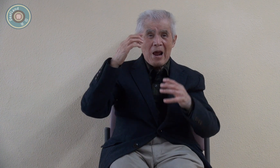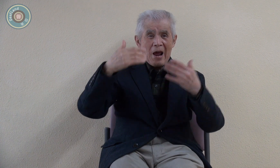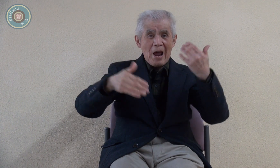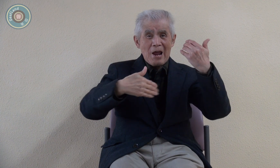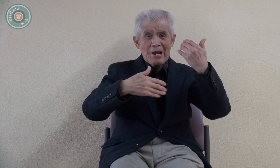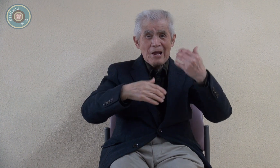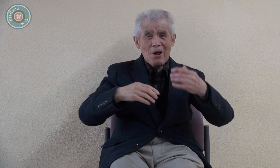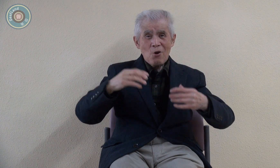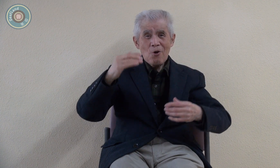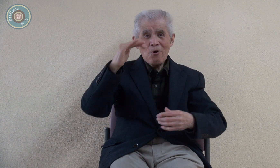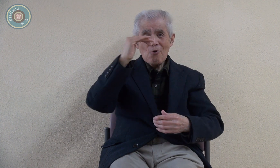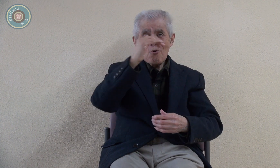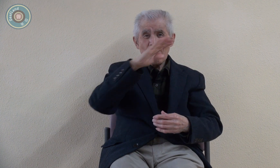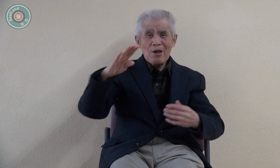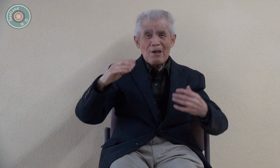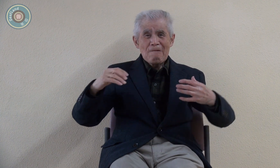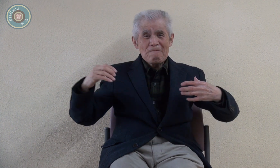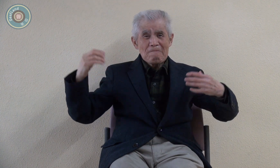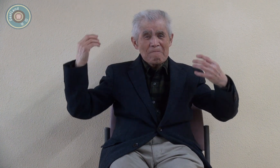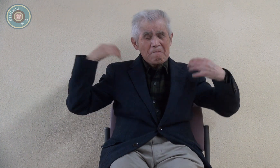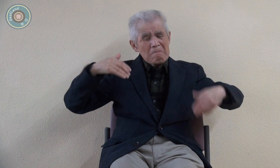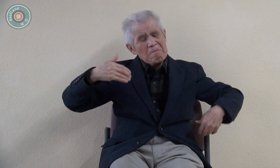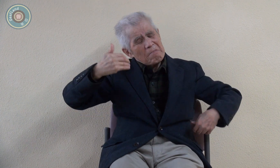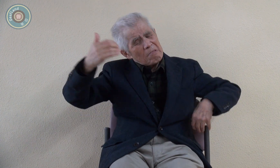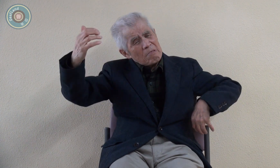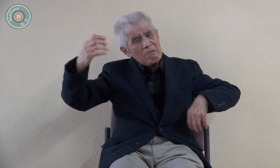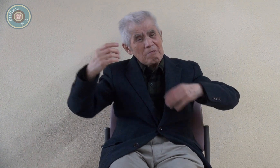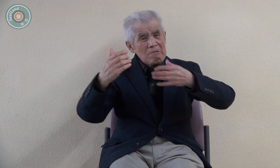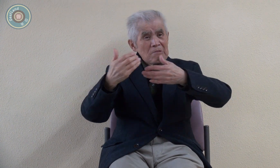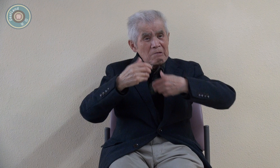Some with burnt babies on their backs